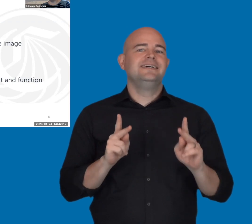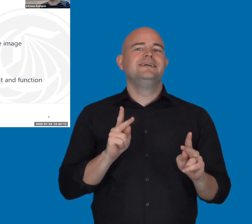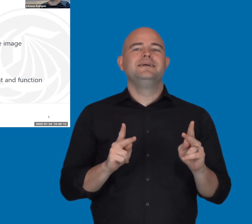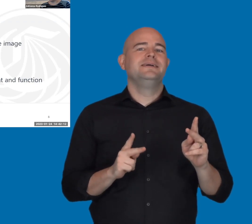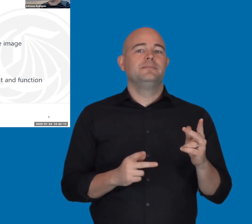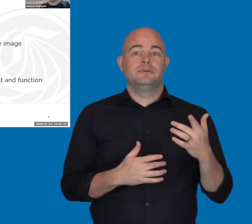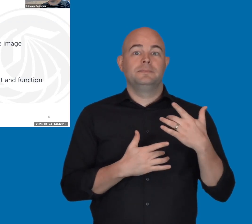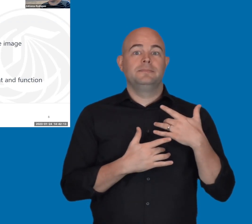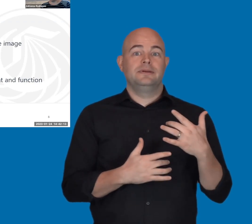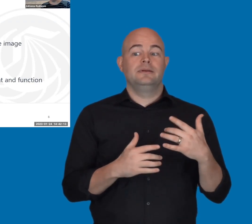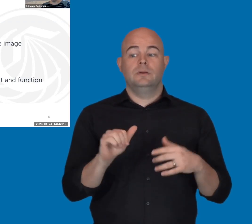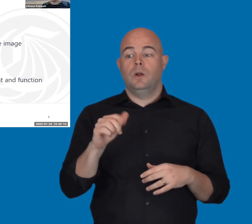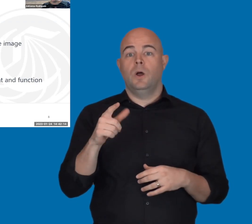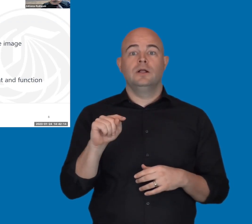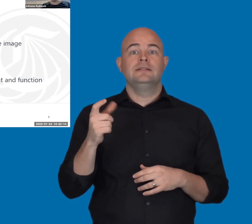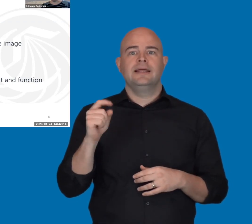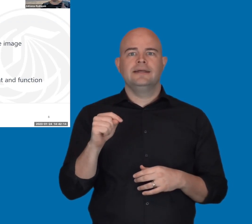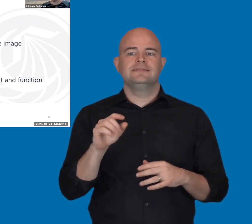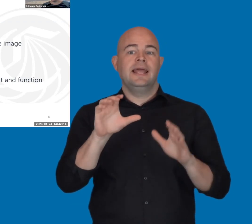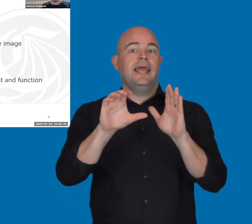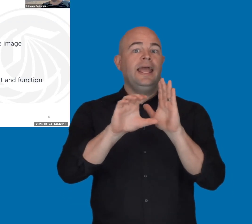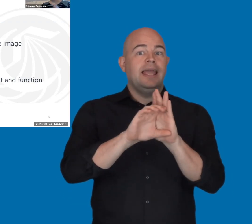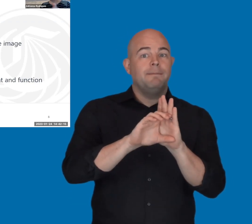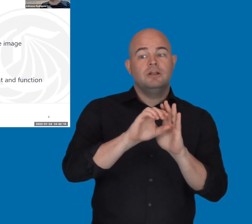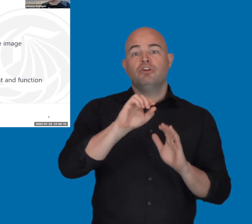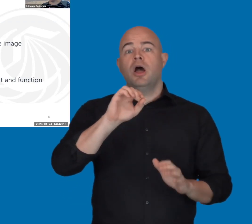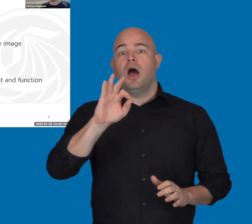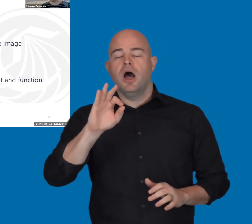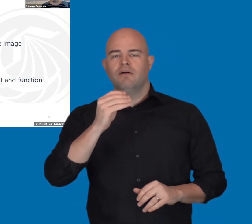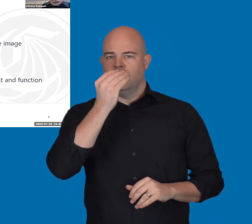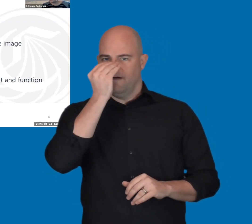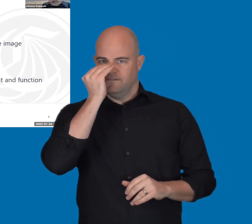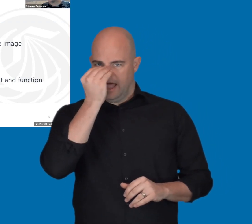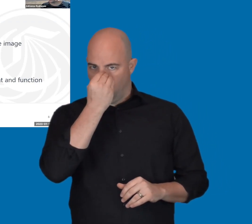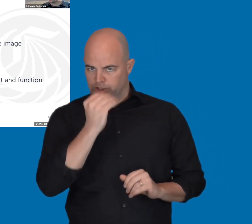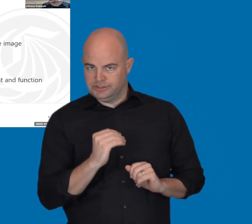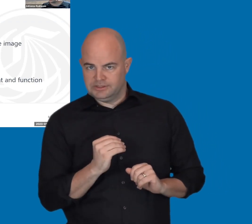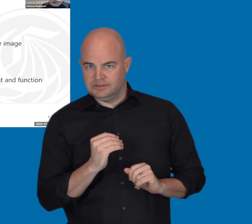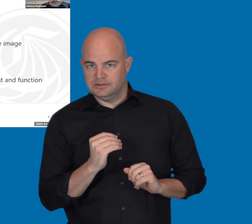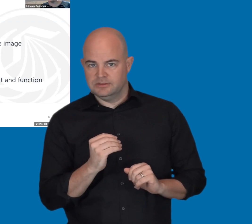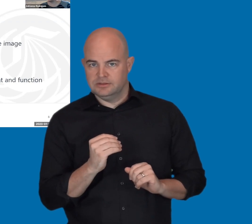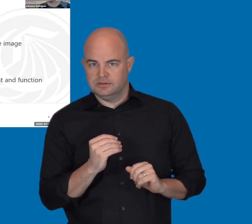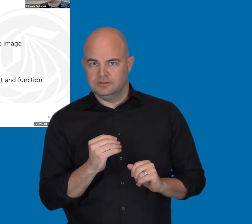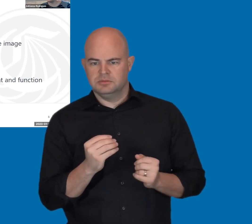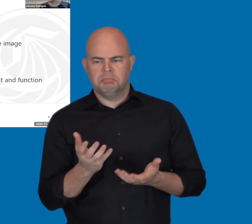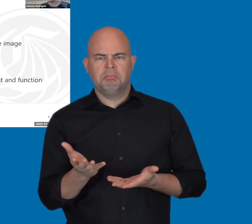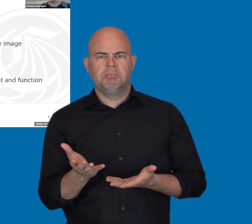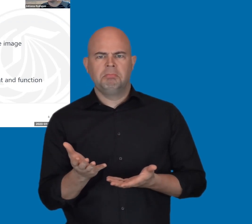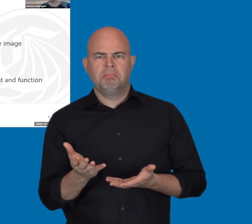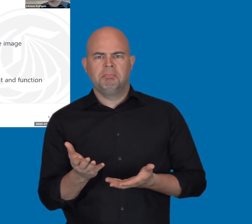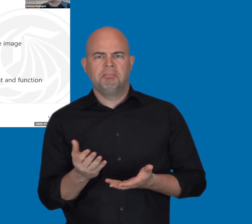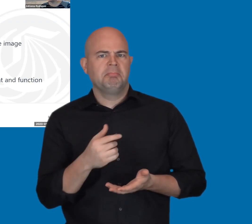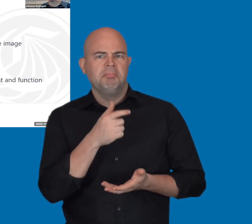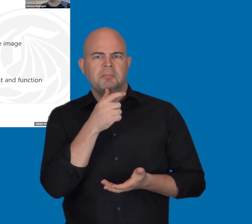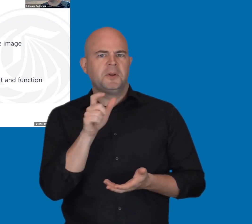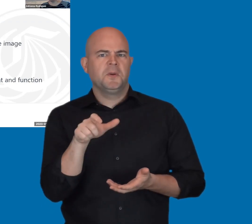for their alt-text say "Image of flowers." Well, that's redundant. We don't need that because